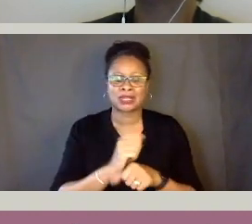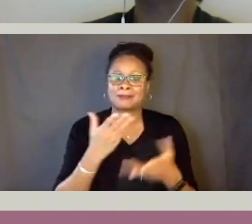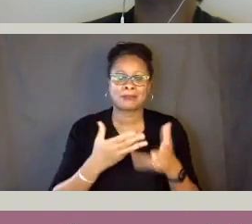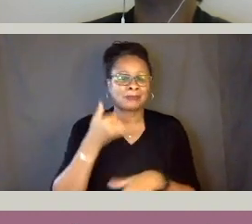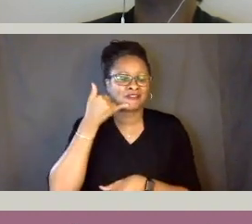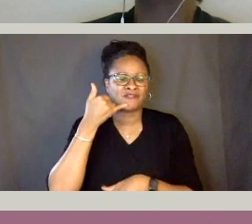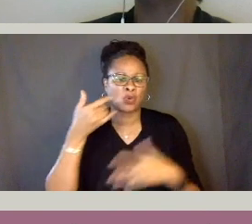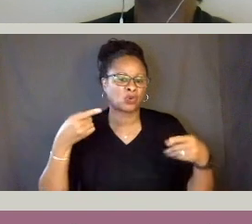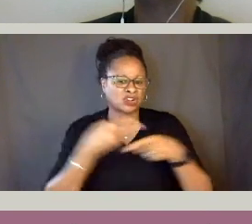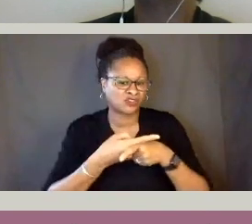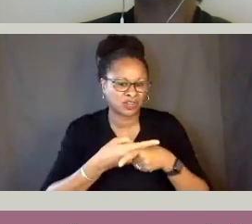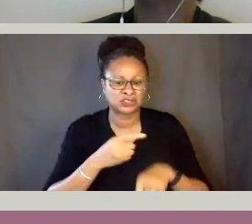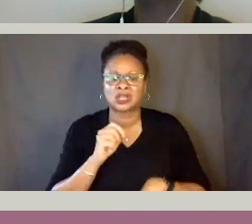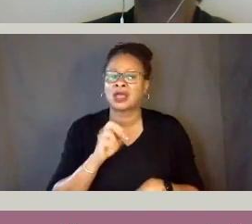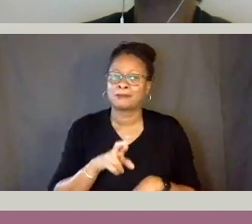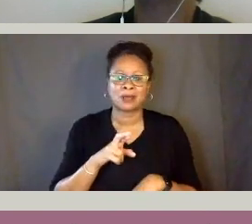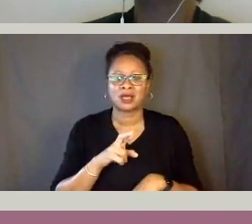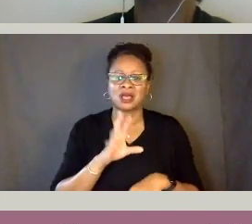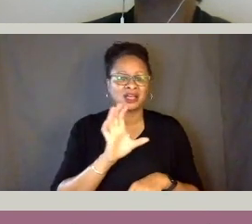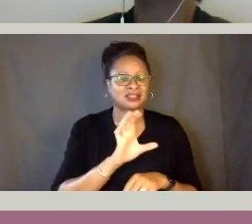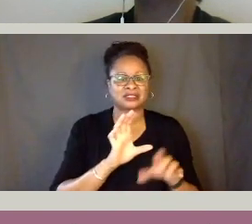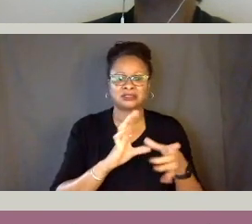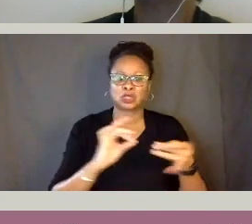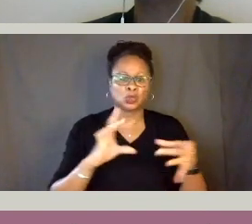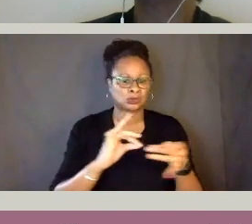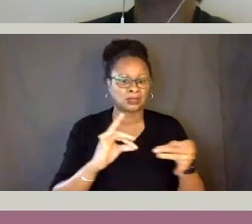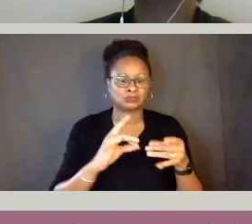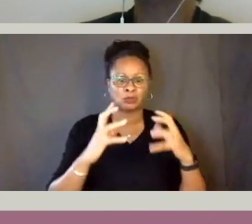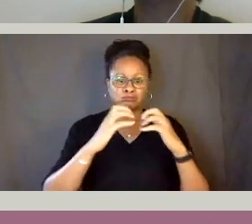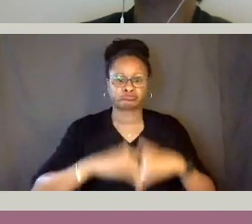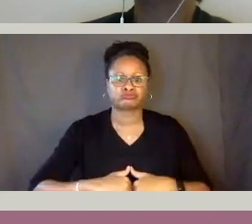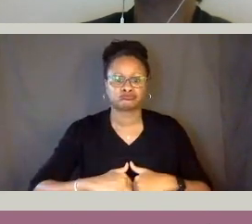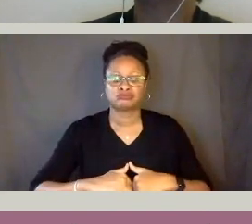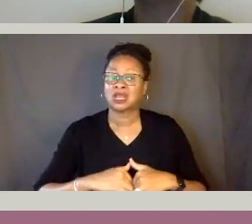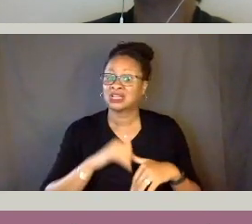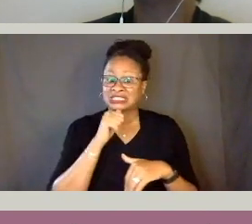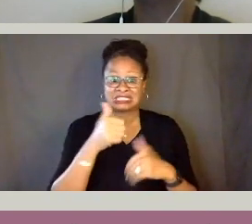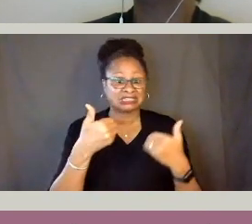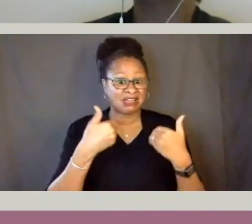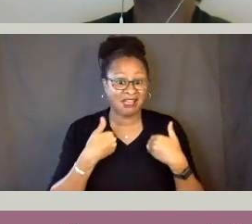It may have been cell phone interference. Nobody's really sure what happened, but the closed captioning devices went down.